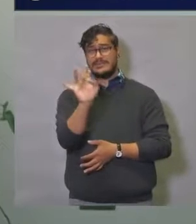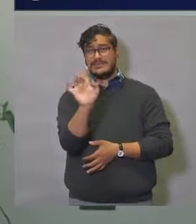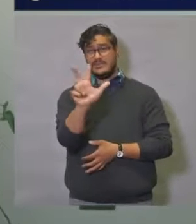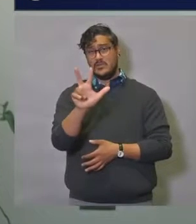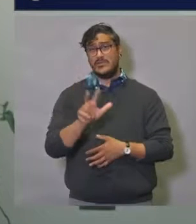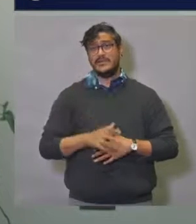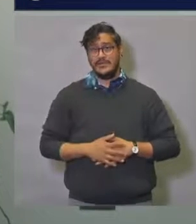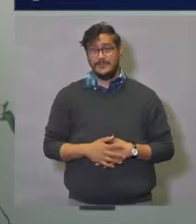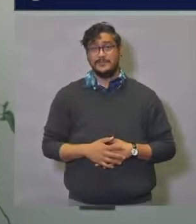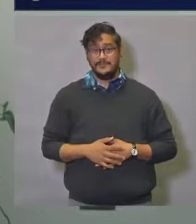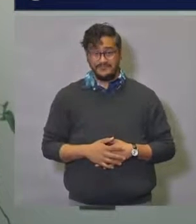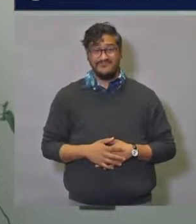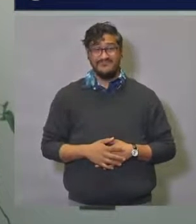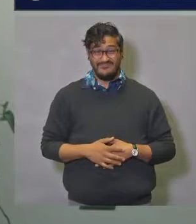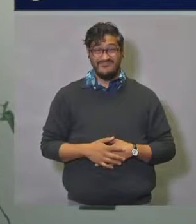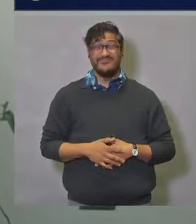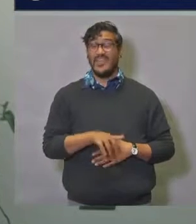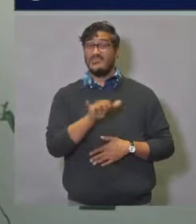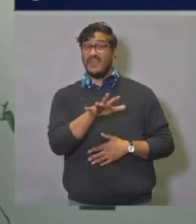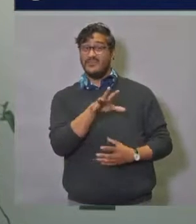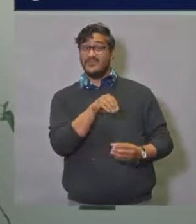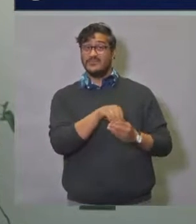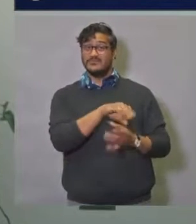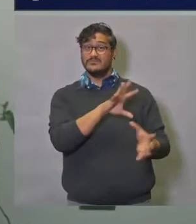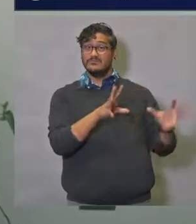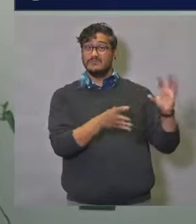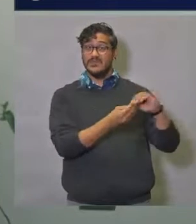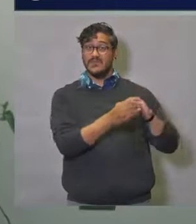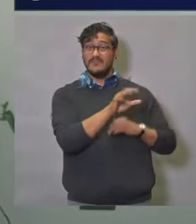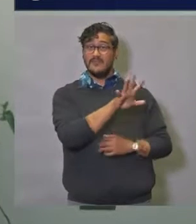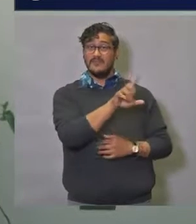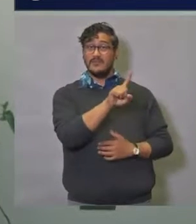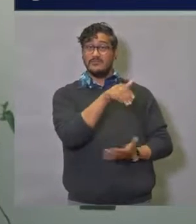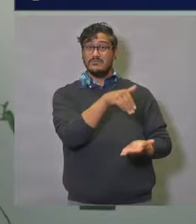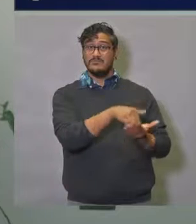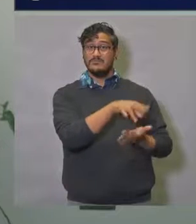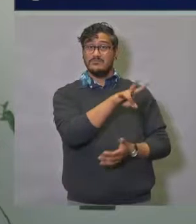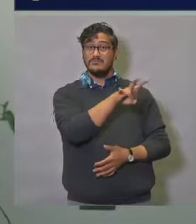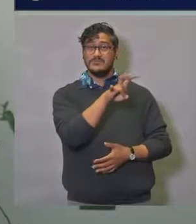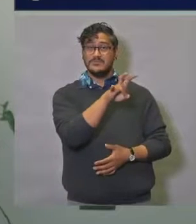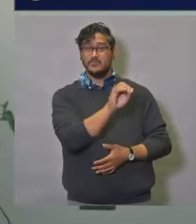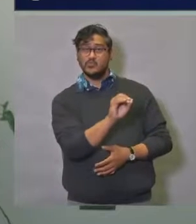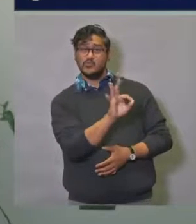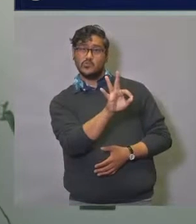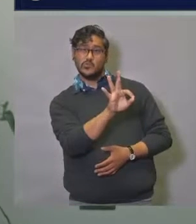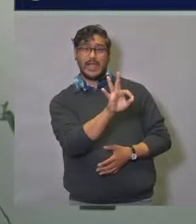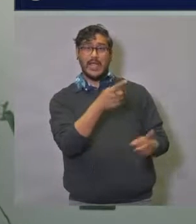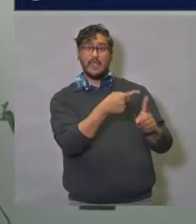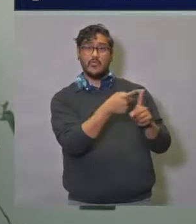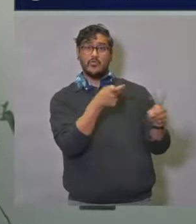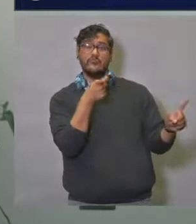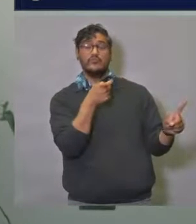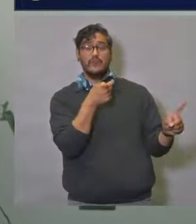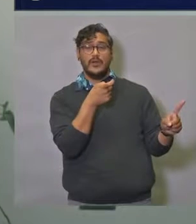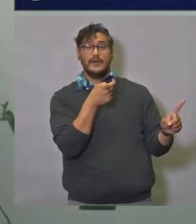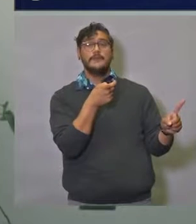TODAY.